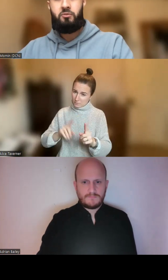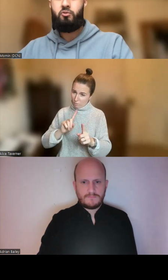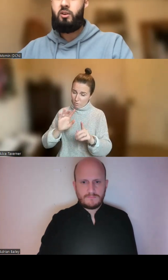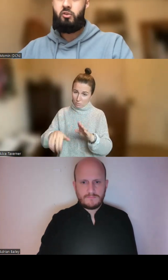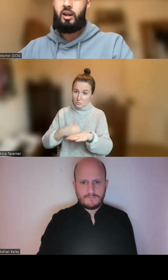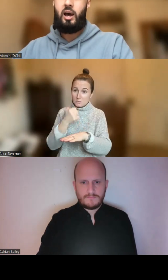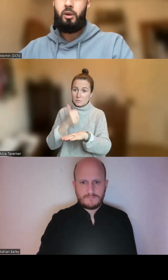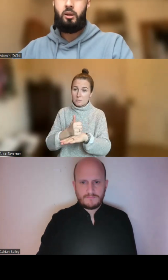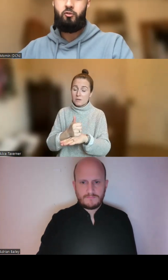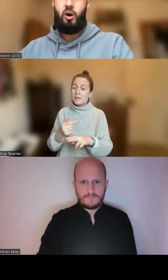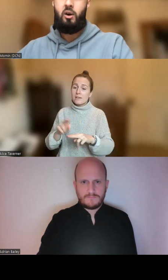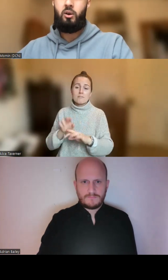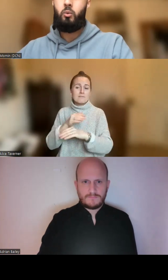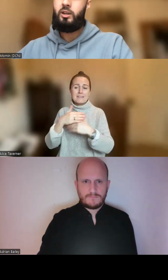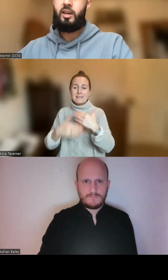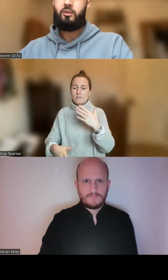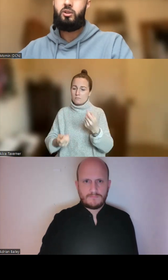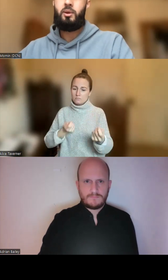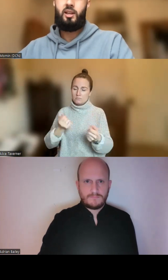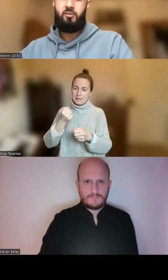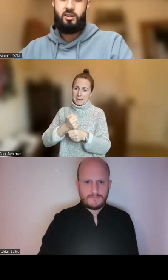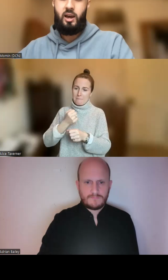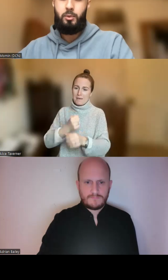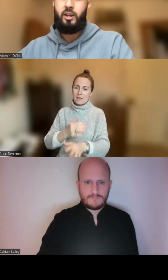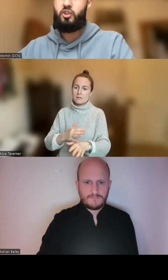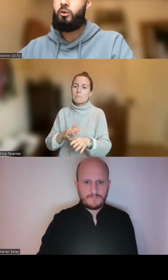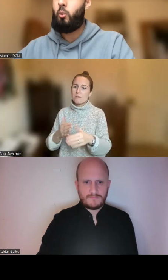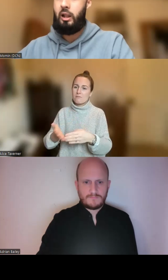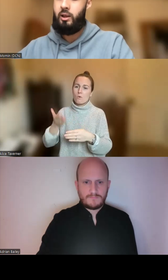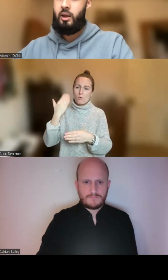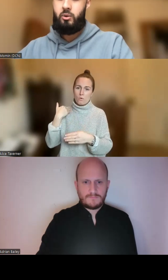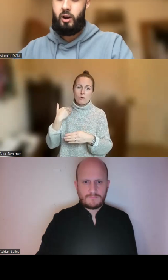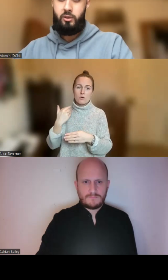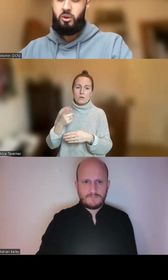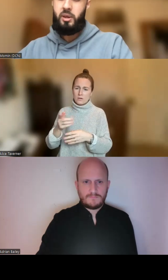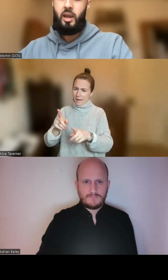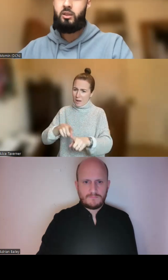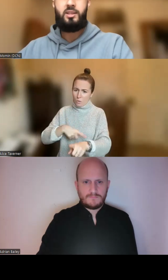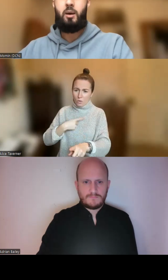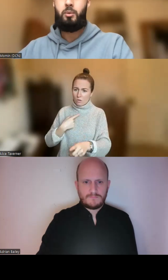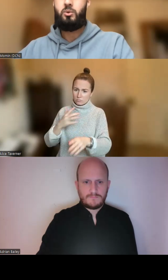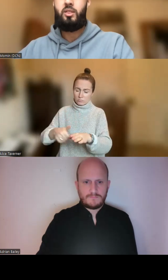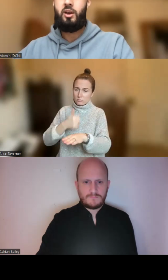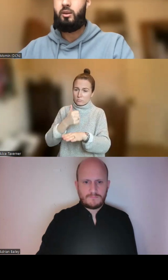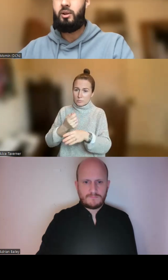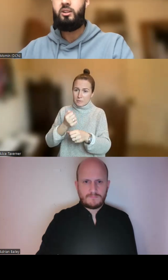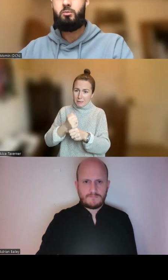If you've never run a campaign before, how long will it take you to make that first campaign to do it well? You can make any of these campaigns within 30 minutes